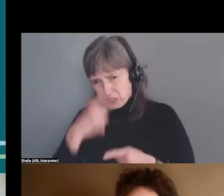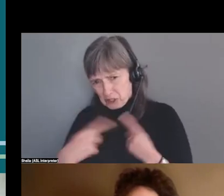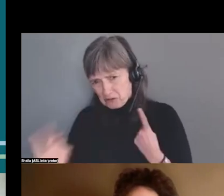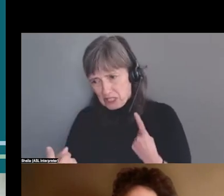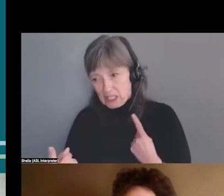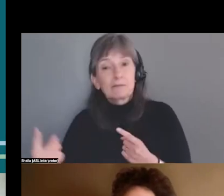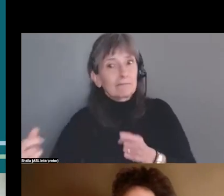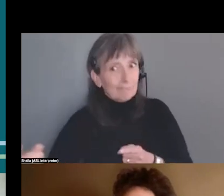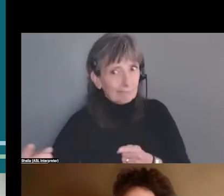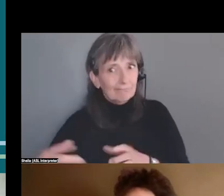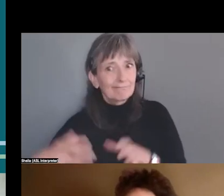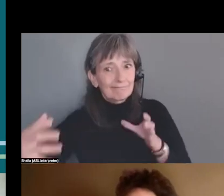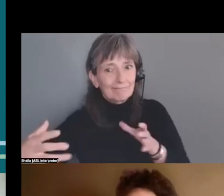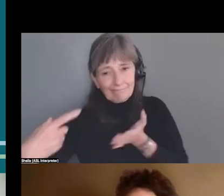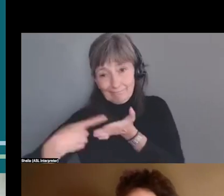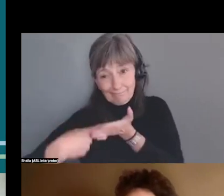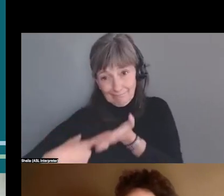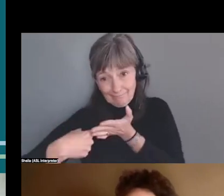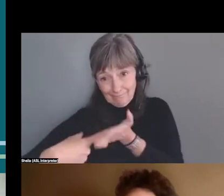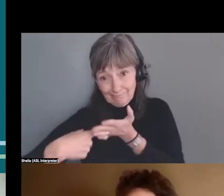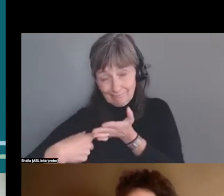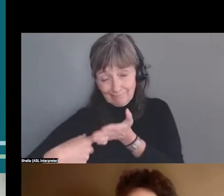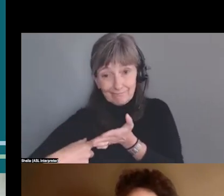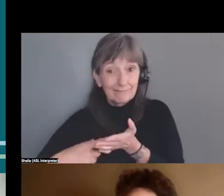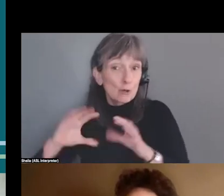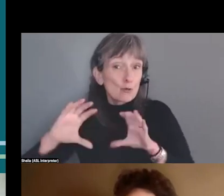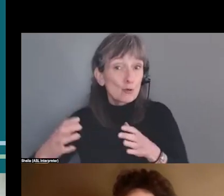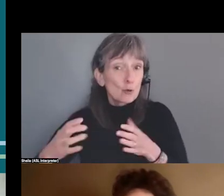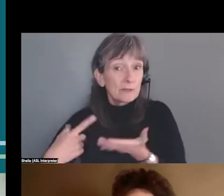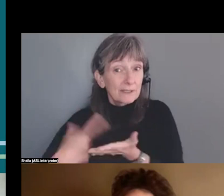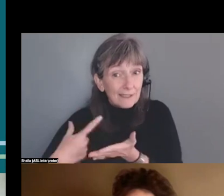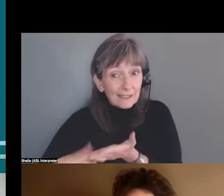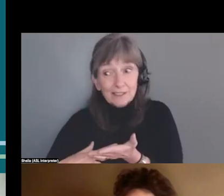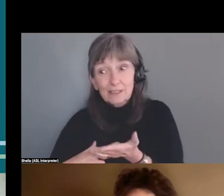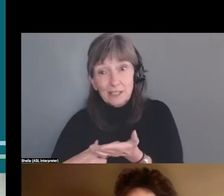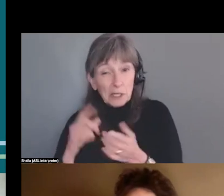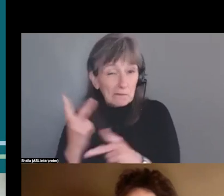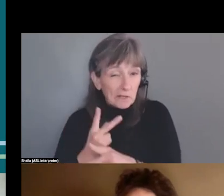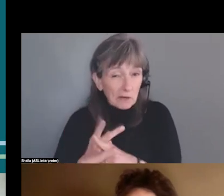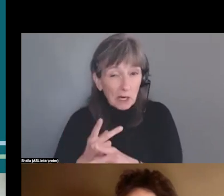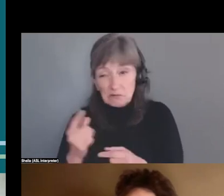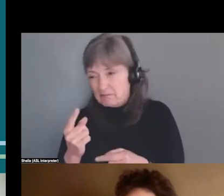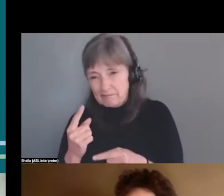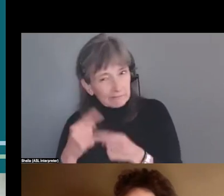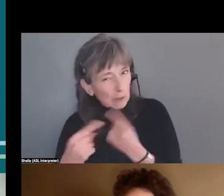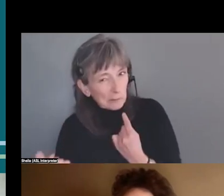lot of times where we have group discussions and we work through the disagreements and see how we